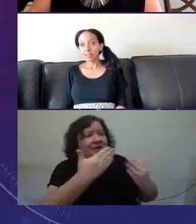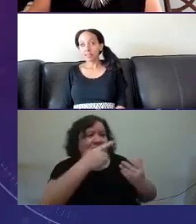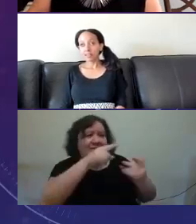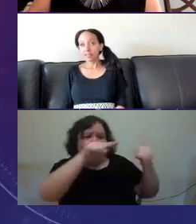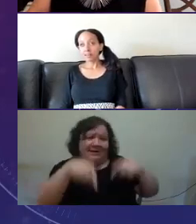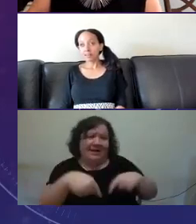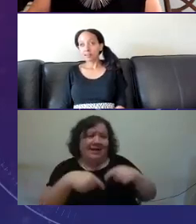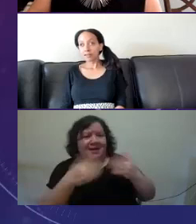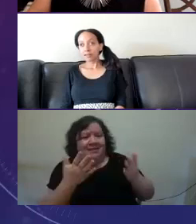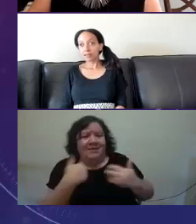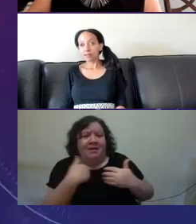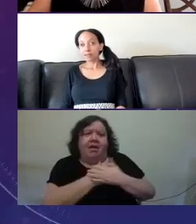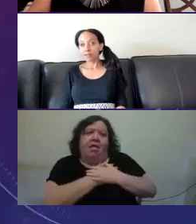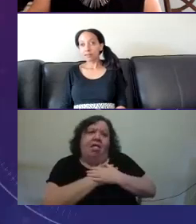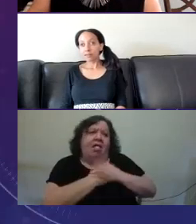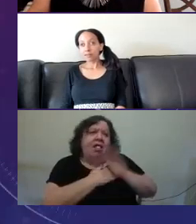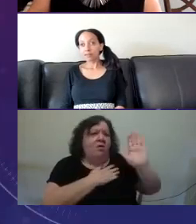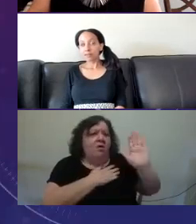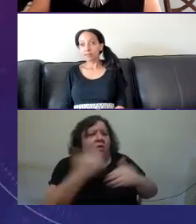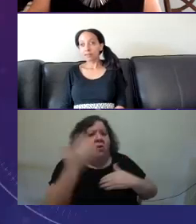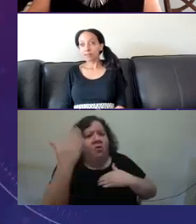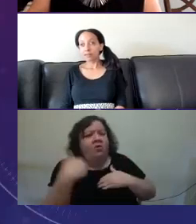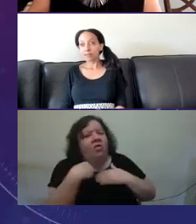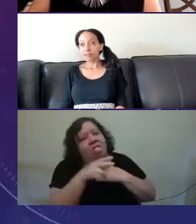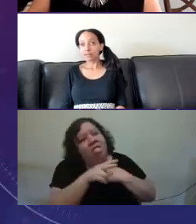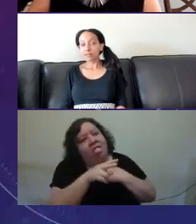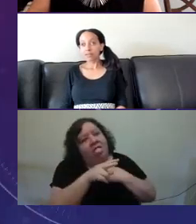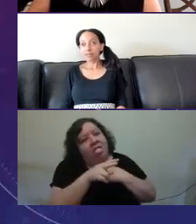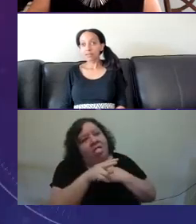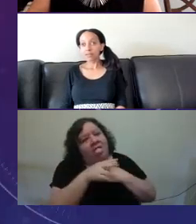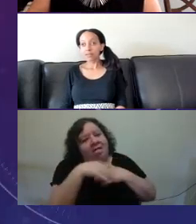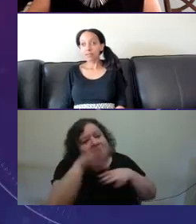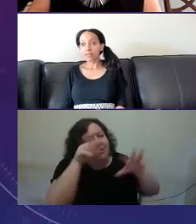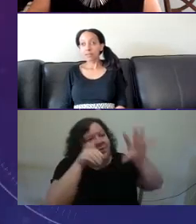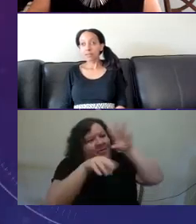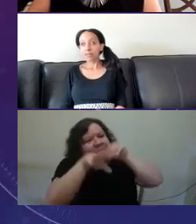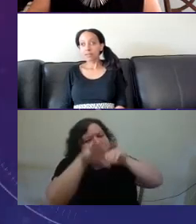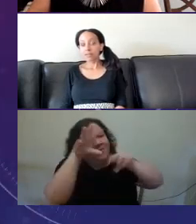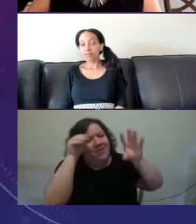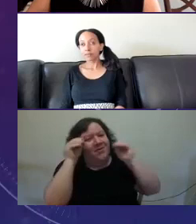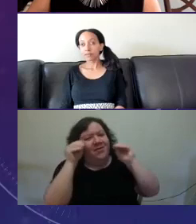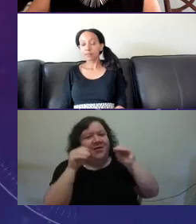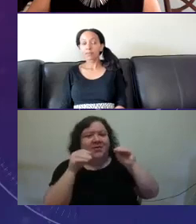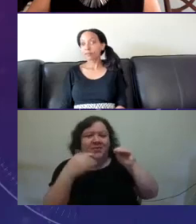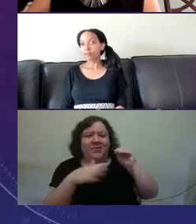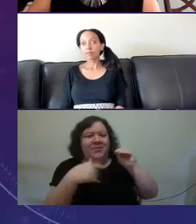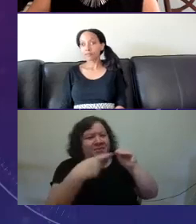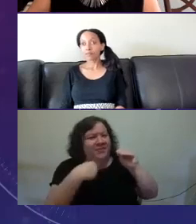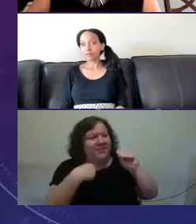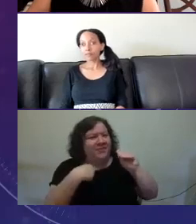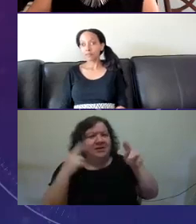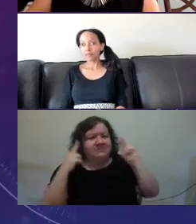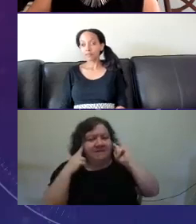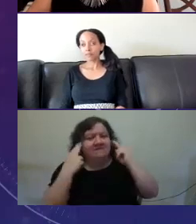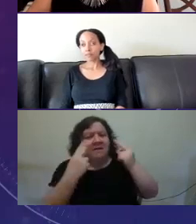a person who is deafblind and I also want to thank her again we're being here